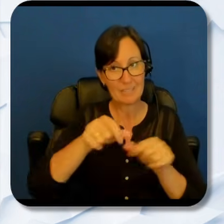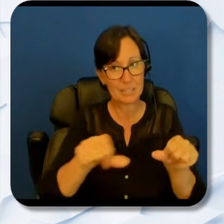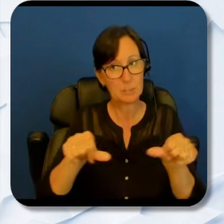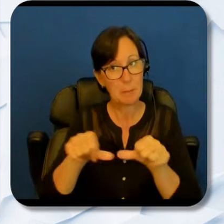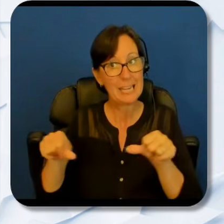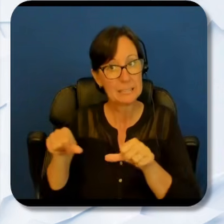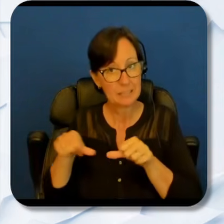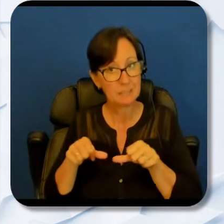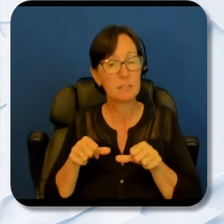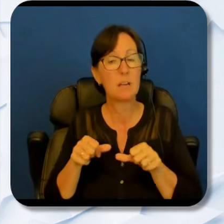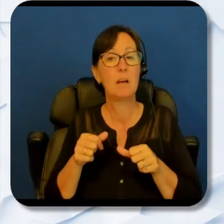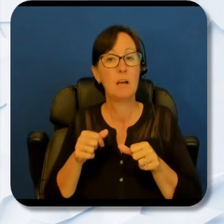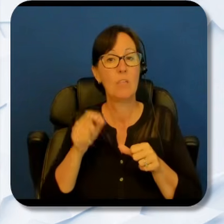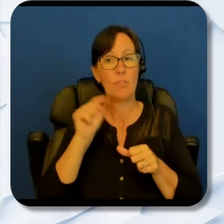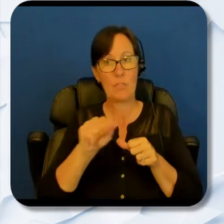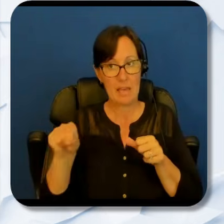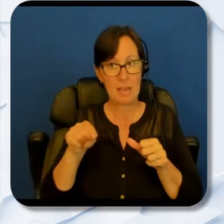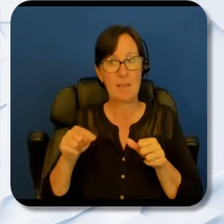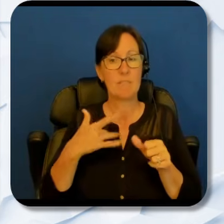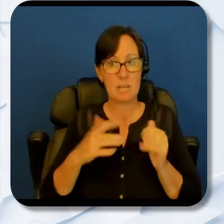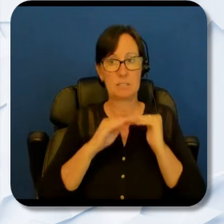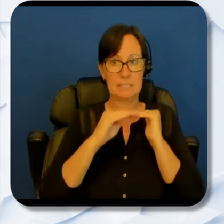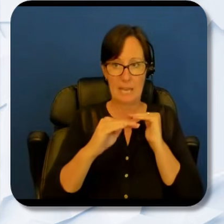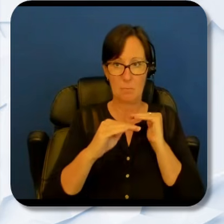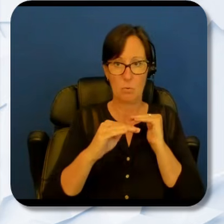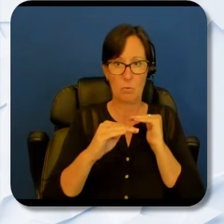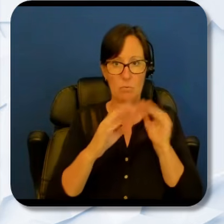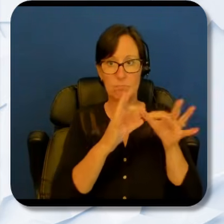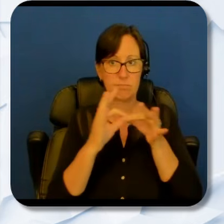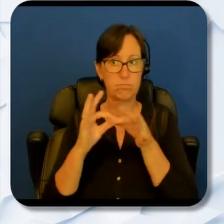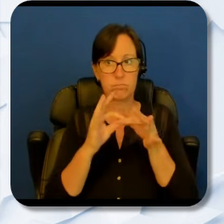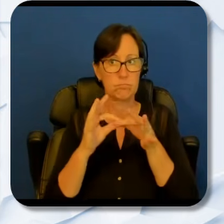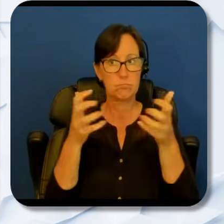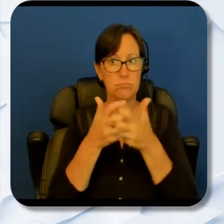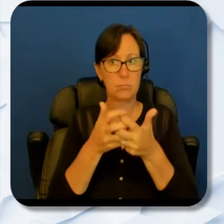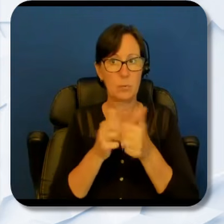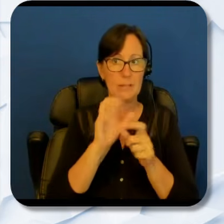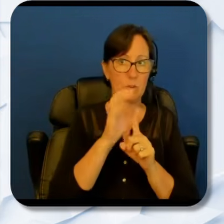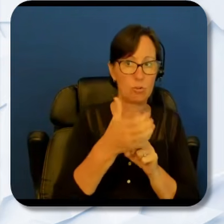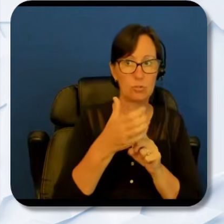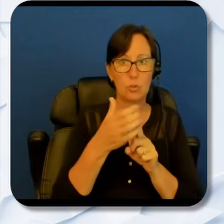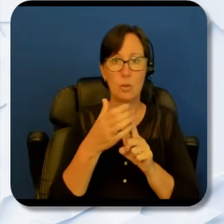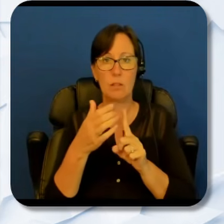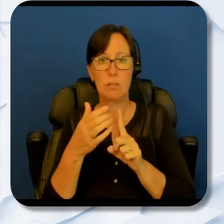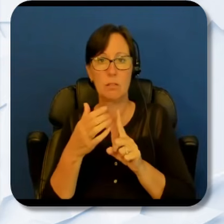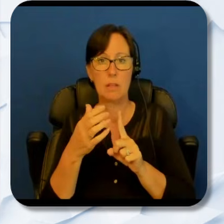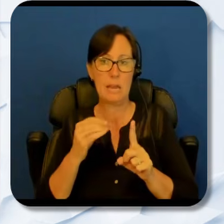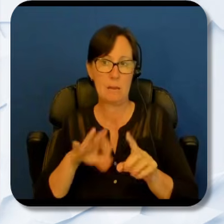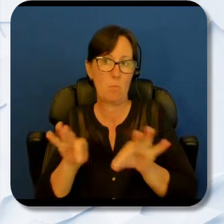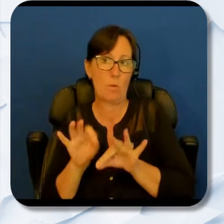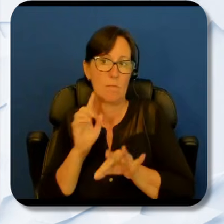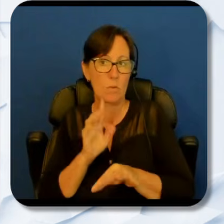in which they had stability that were culturally responsive and safe as critical to their success.